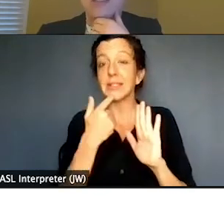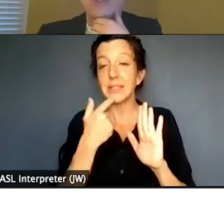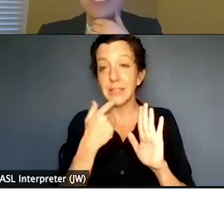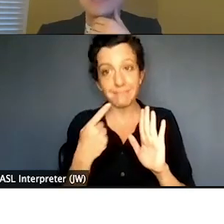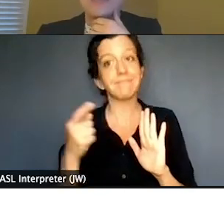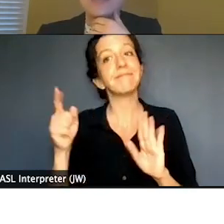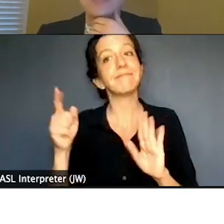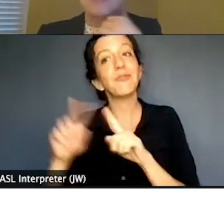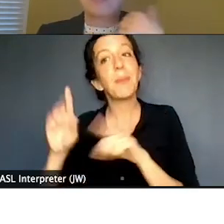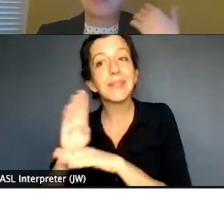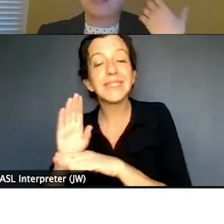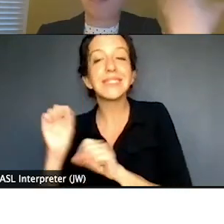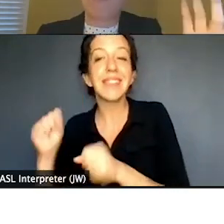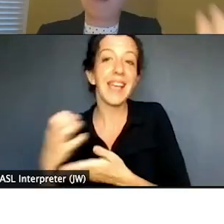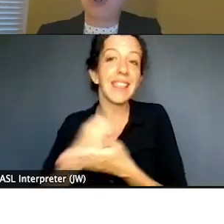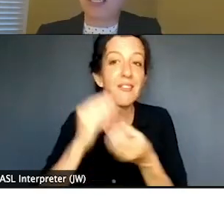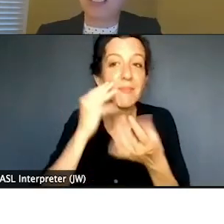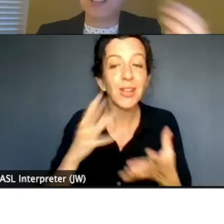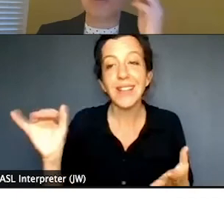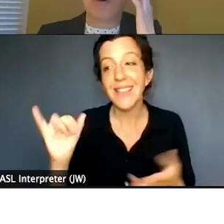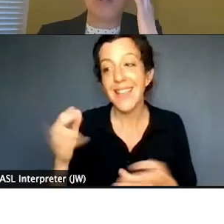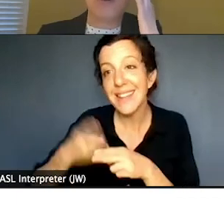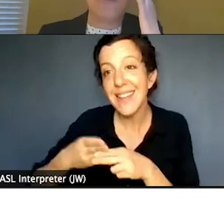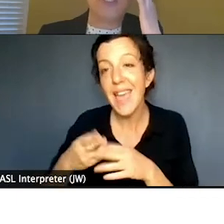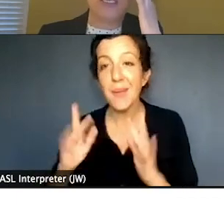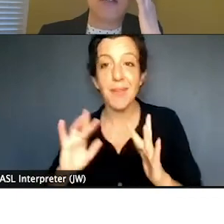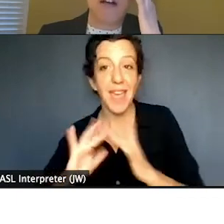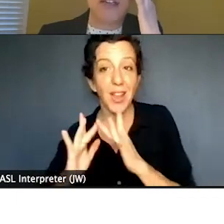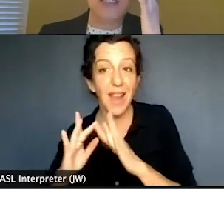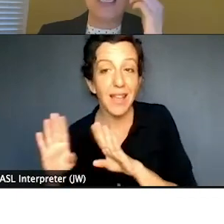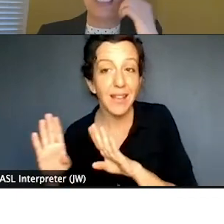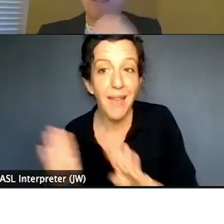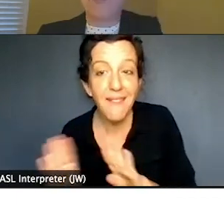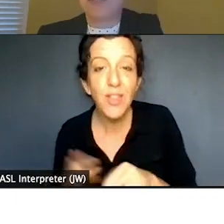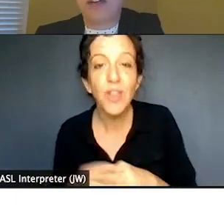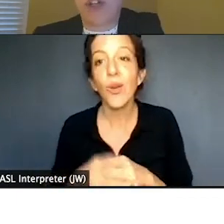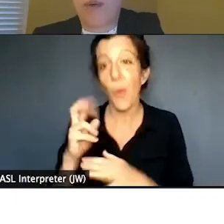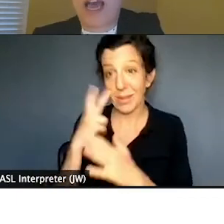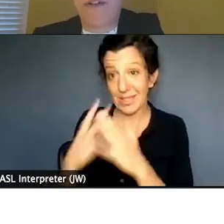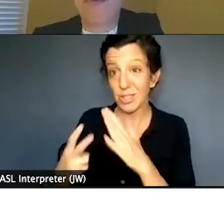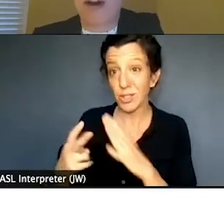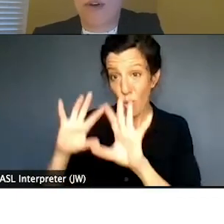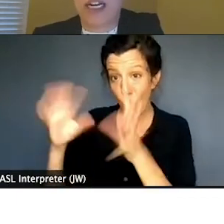To the extent that the Department of Justice was also enforcing the laws, California DOJ would have priority.